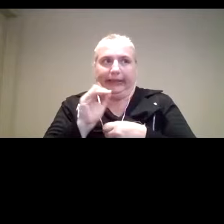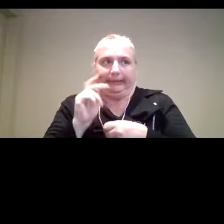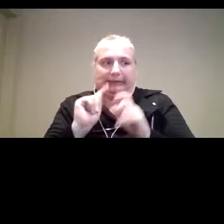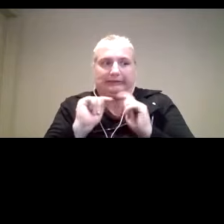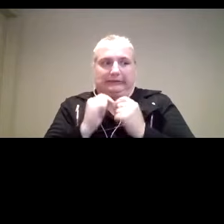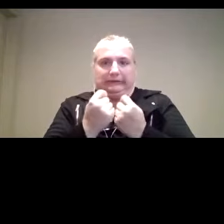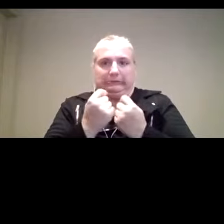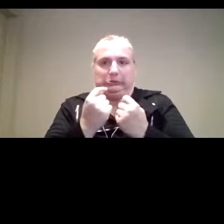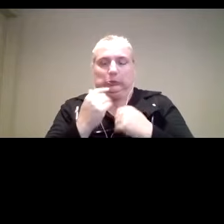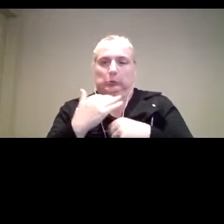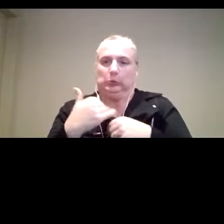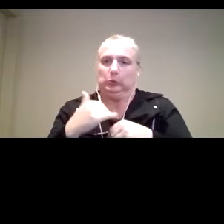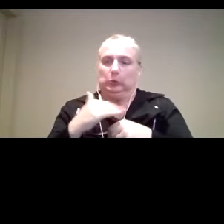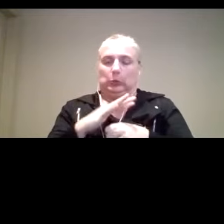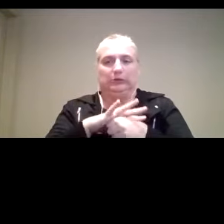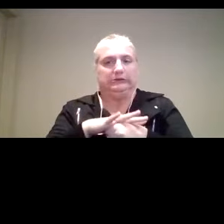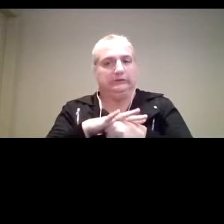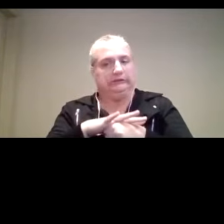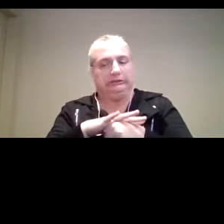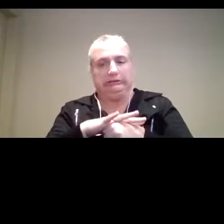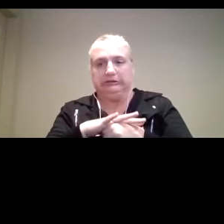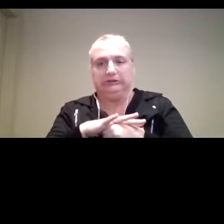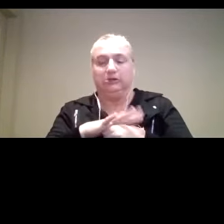But again, we know that that includes the family,